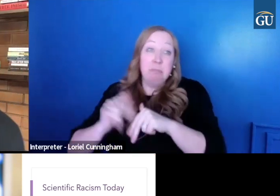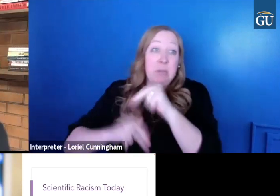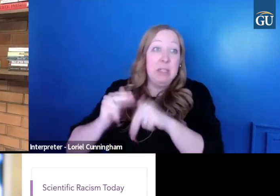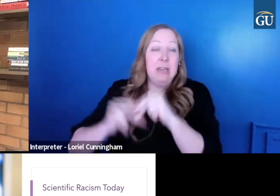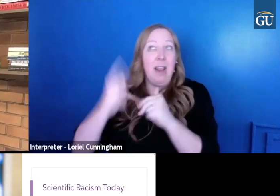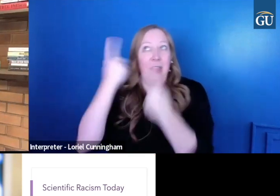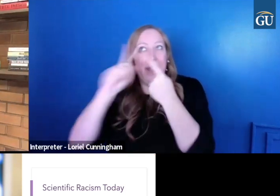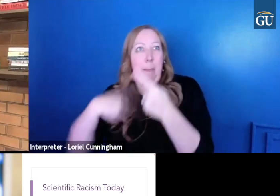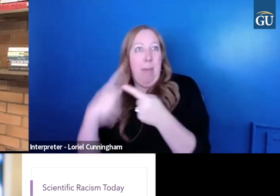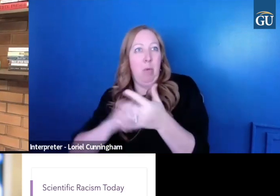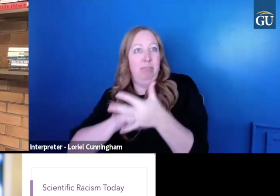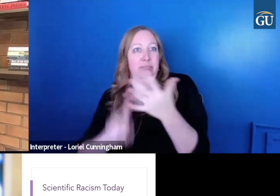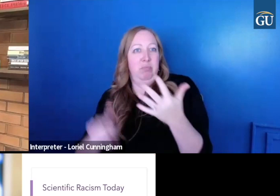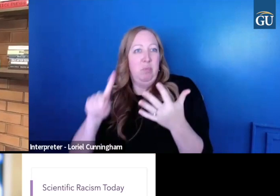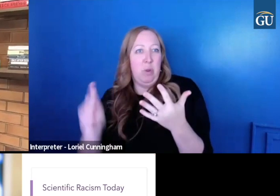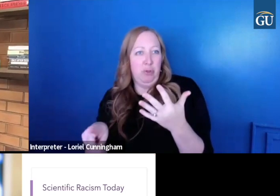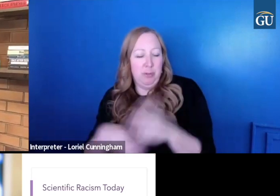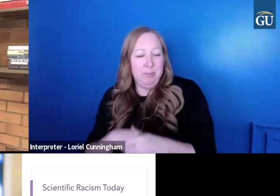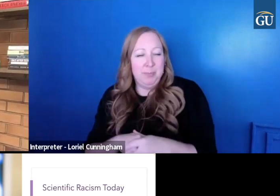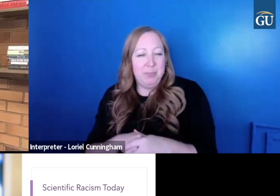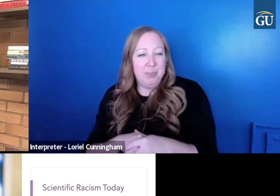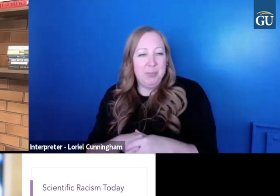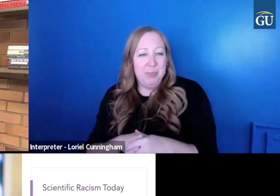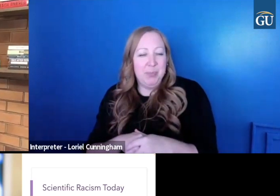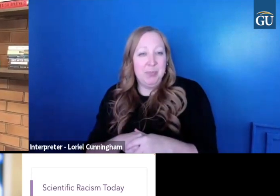And I could've did a whole talk on the problematic ways